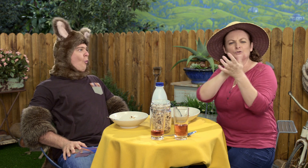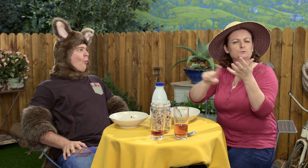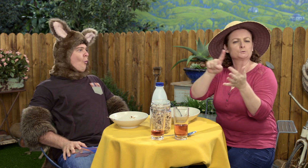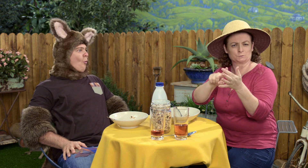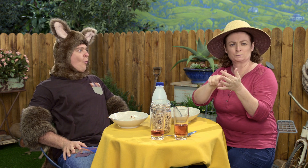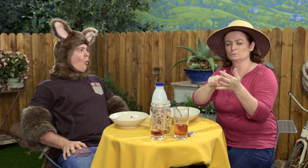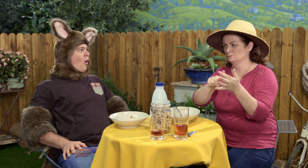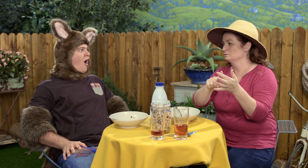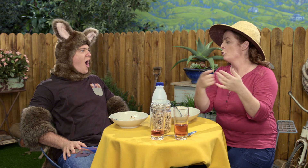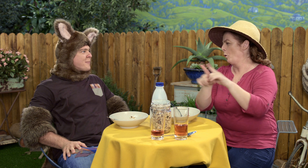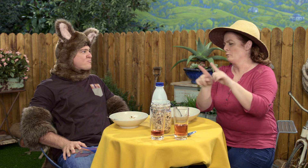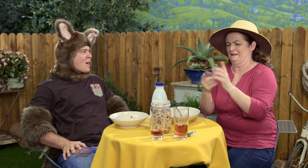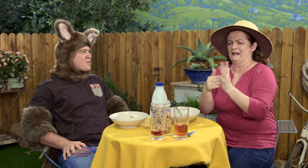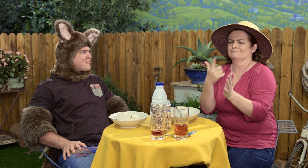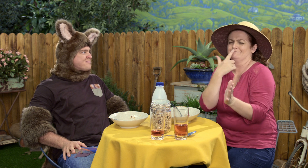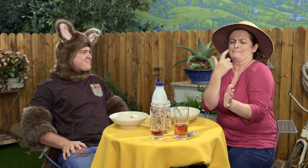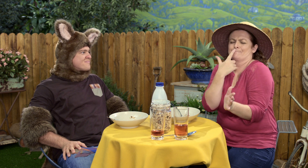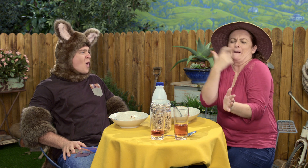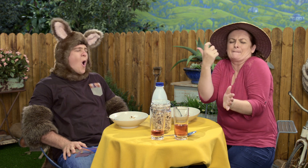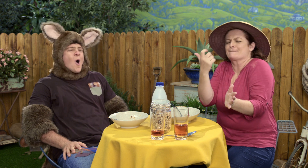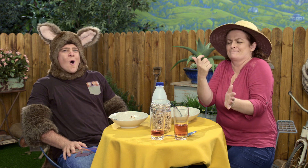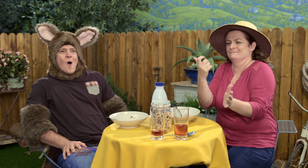And it makes the food taste extra yummy.